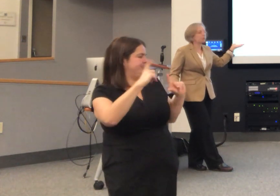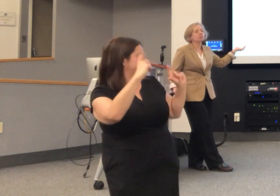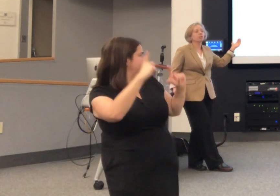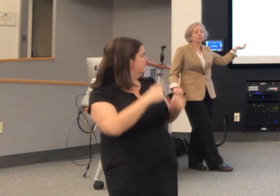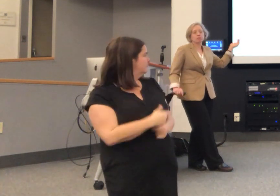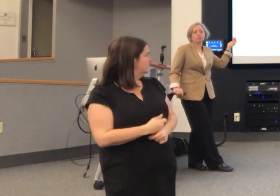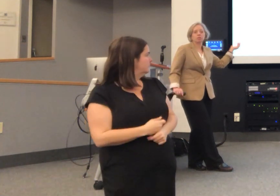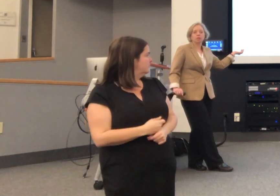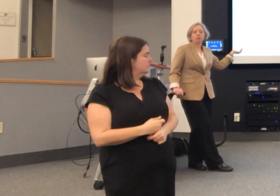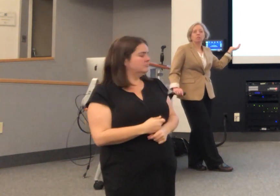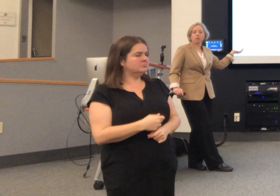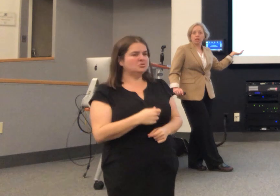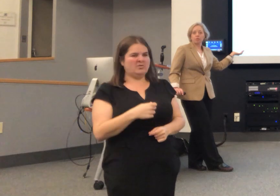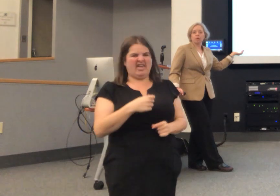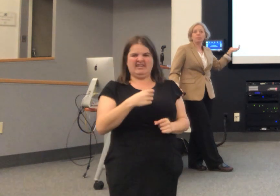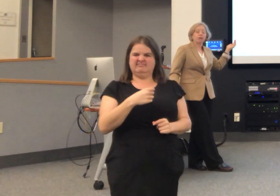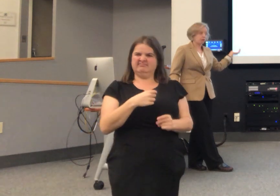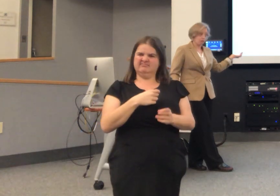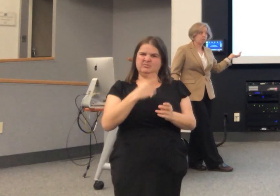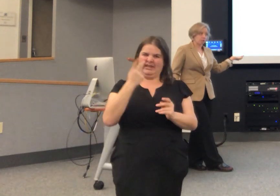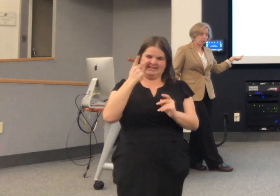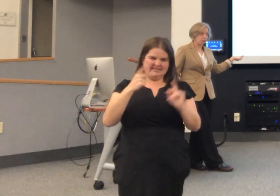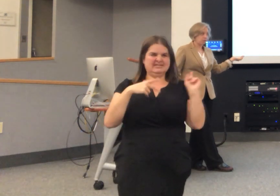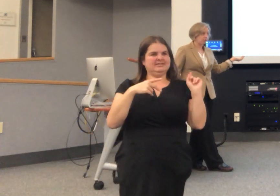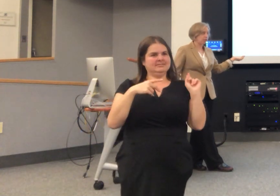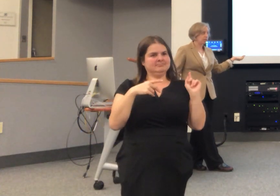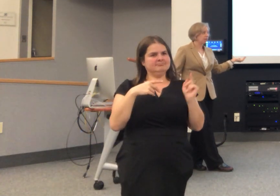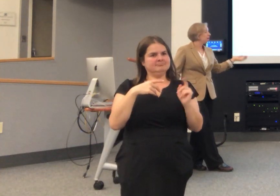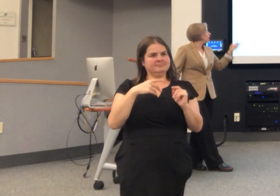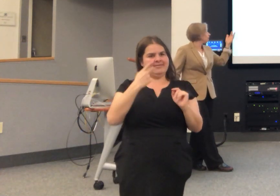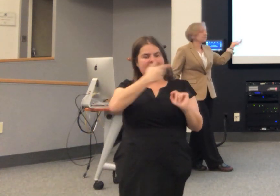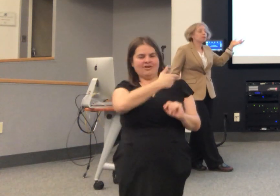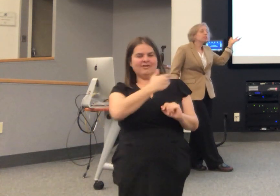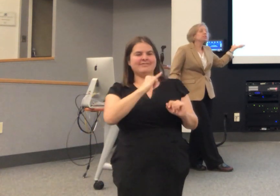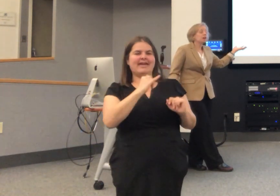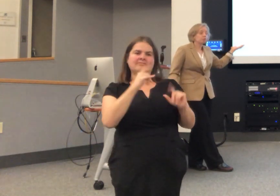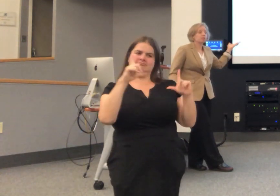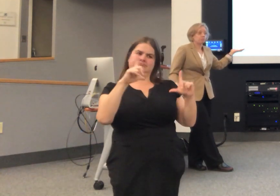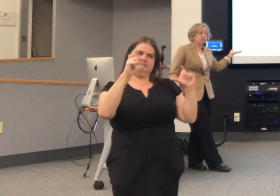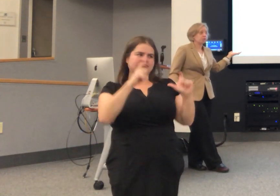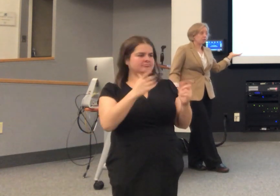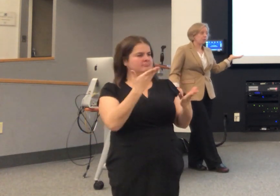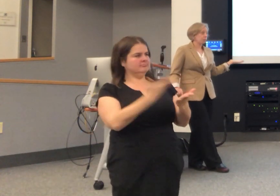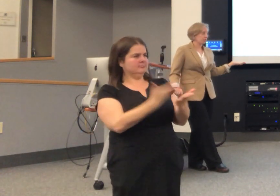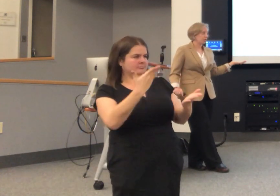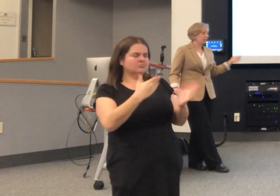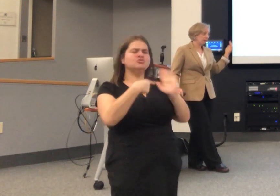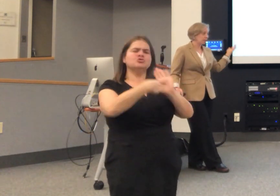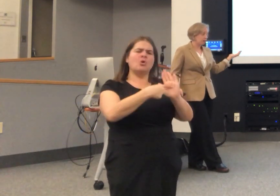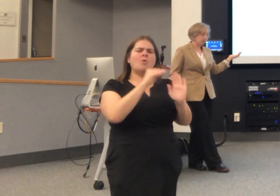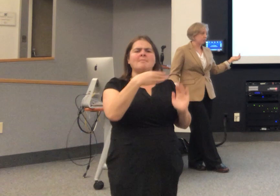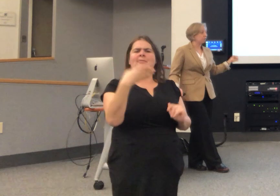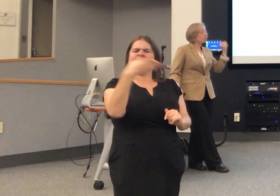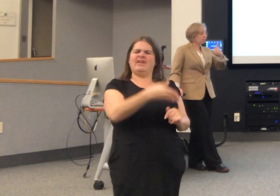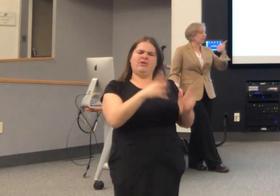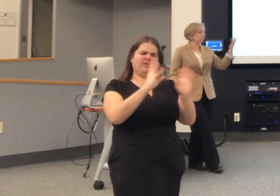So, basically, he went to photograph Obama at a conference he was attending, and this basically documents that President Obama was there. That's why he took the photo,